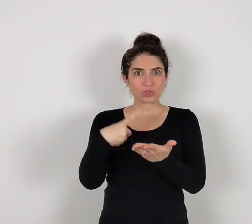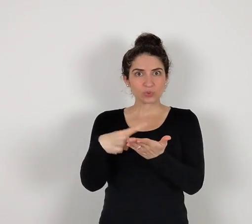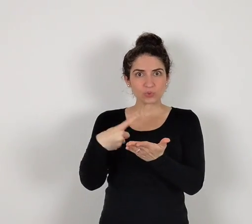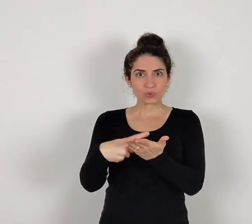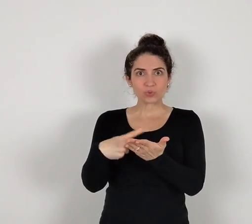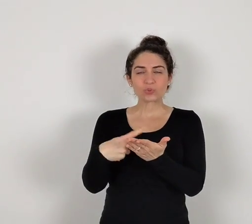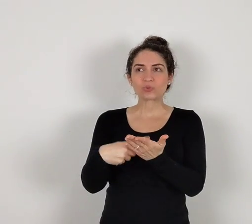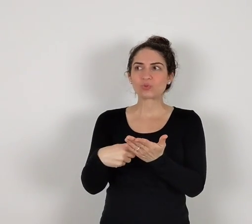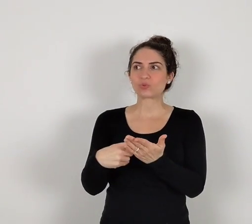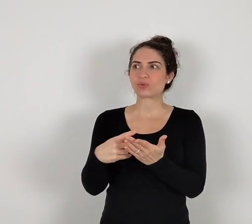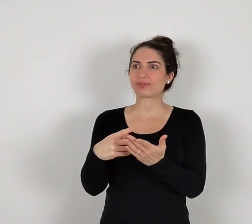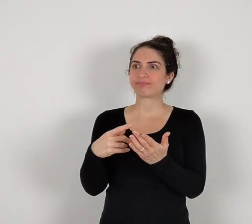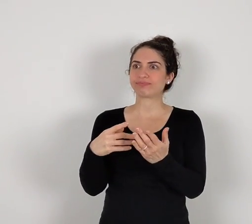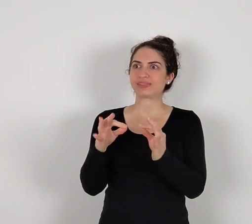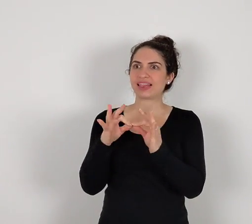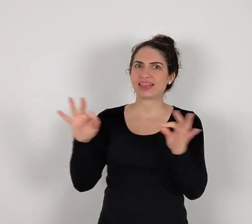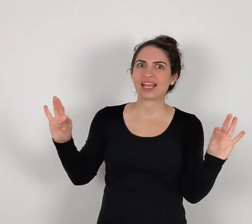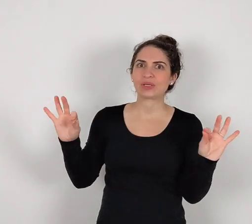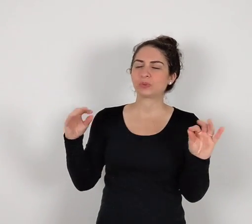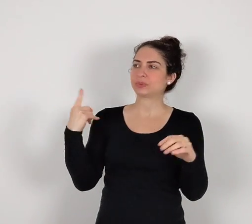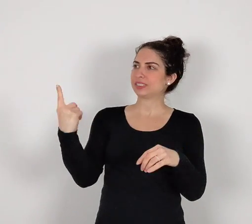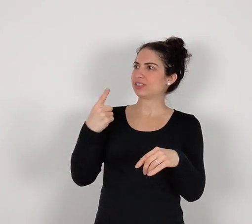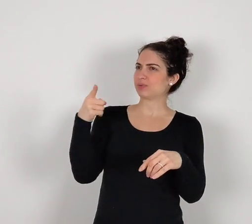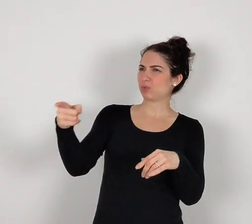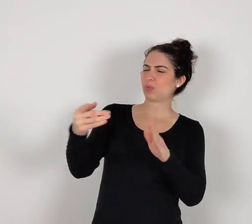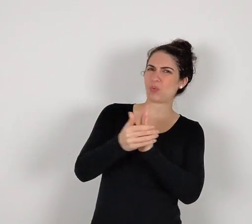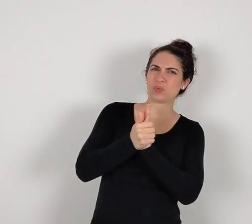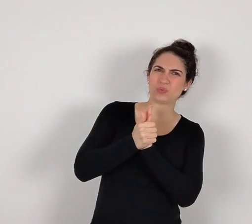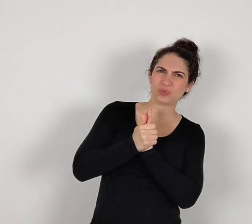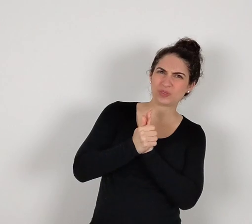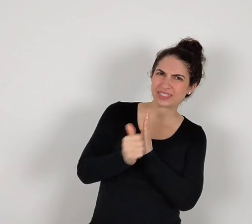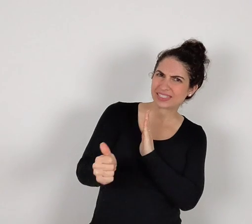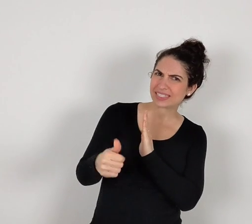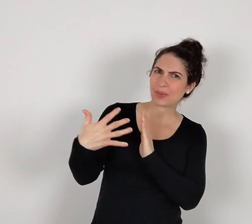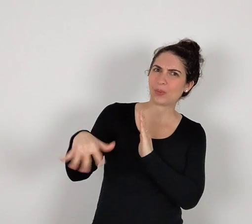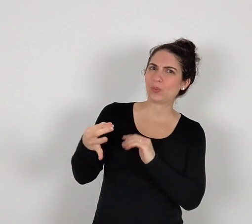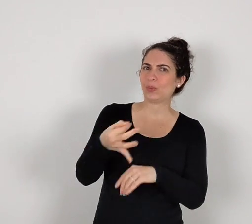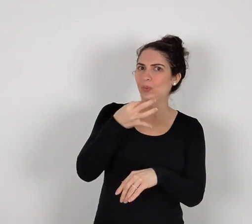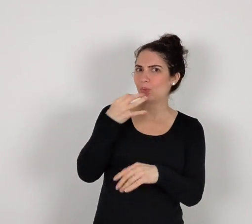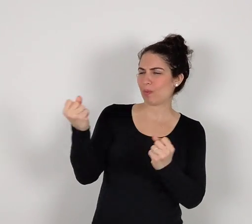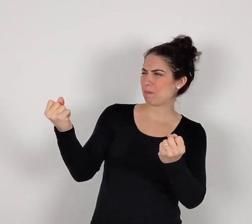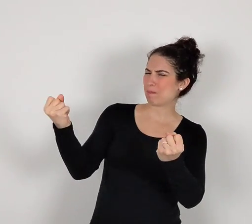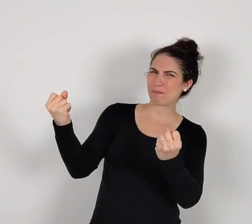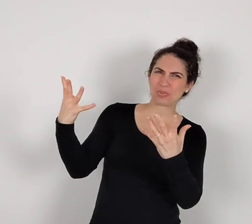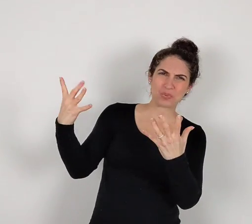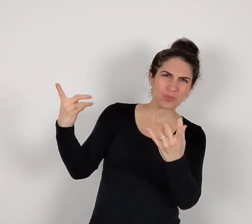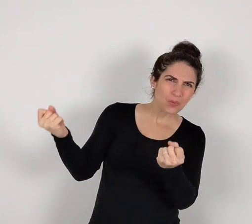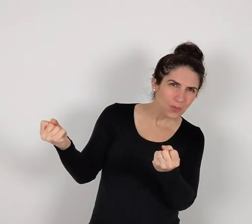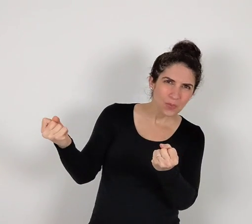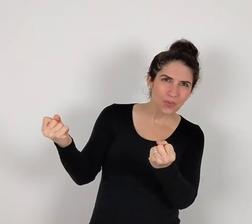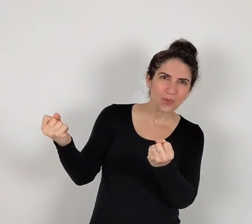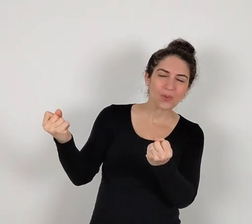If you're talking about language, someone who is skilled at actually signing --